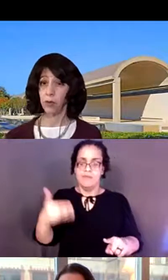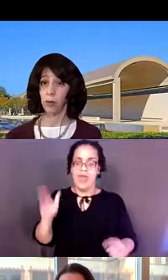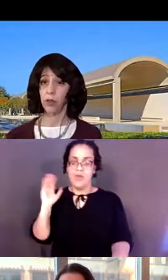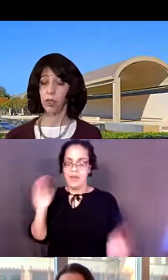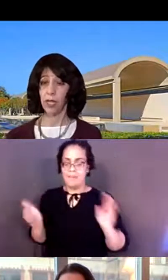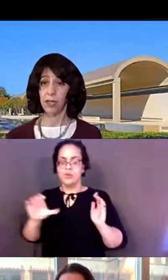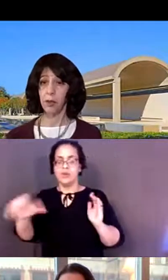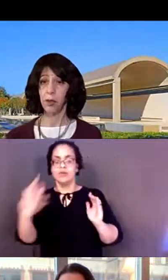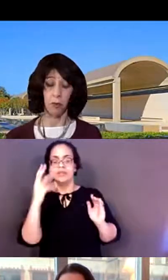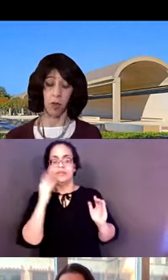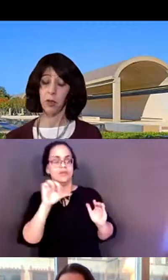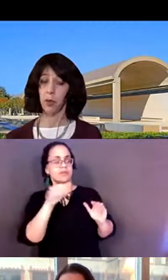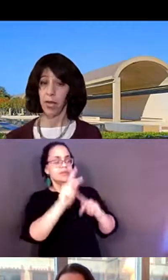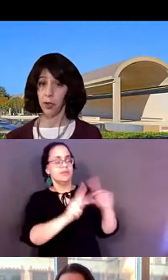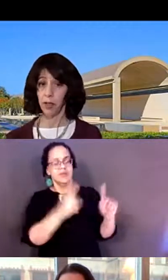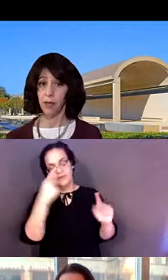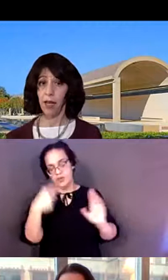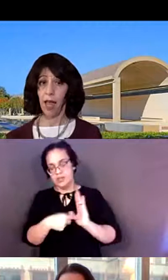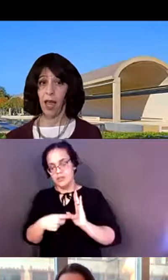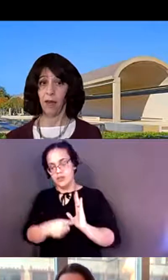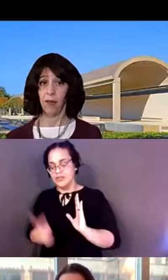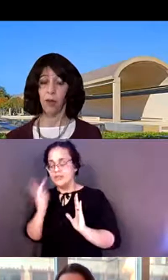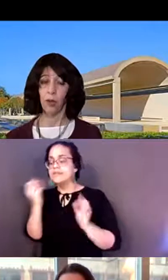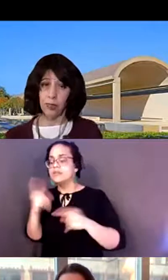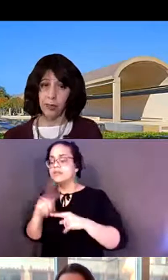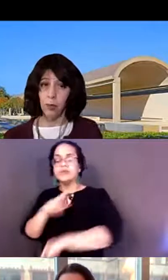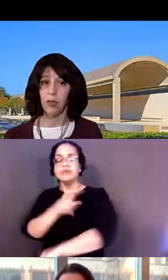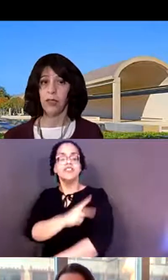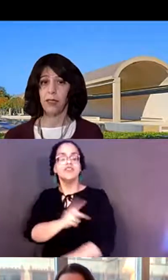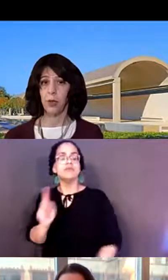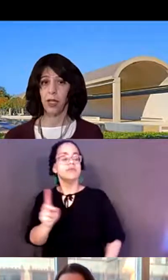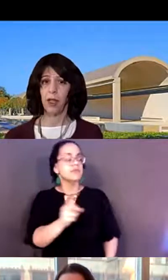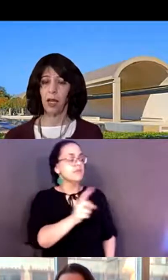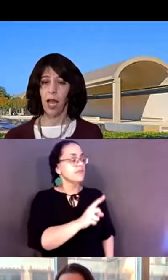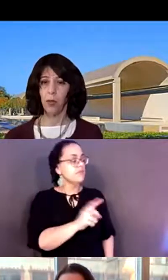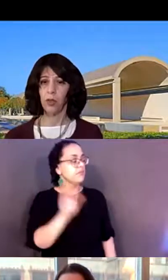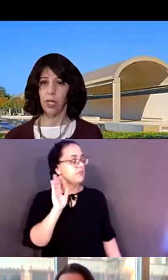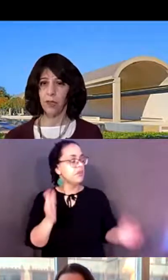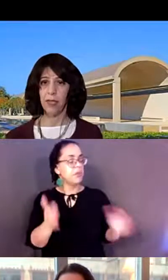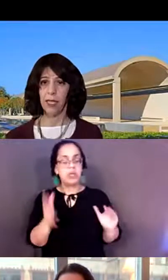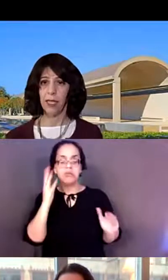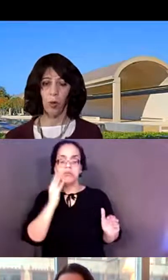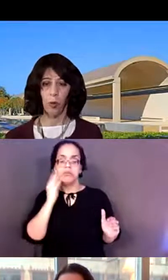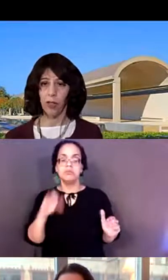we'll look at a sample of multiple patients who were similarly situated